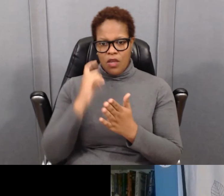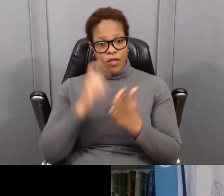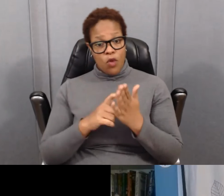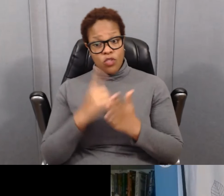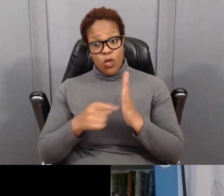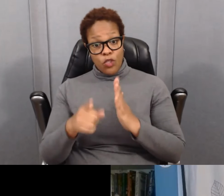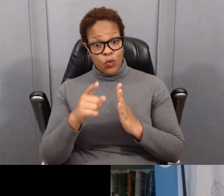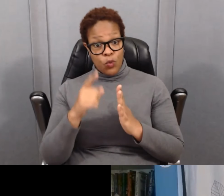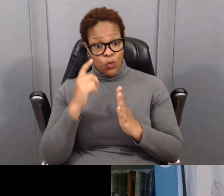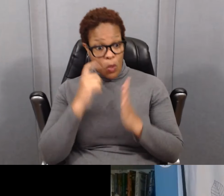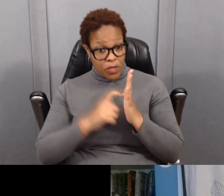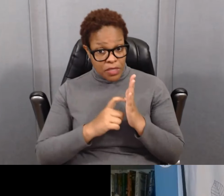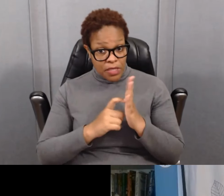how are you thinking about certain things?